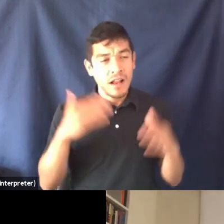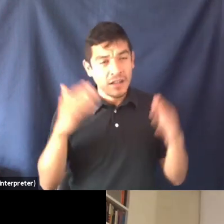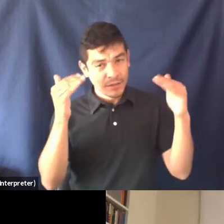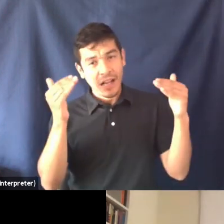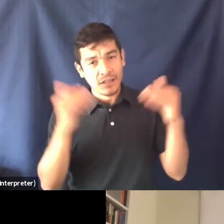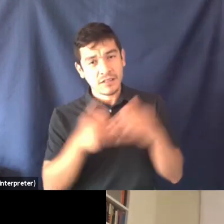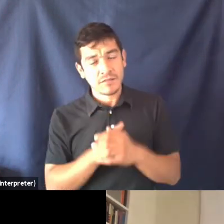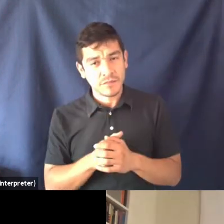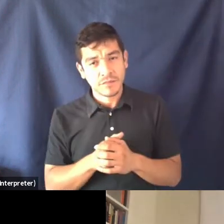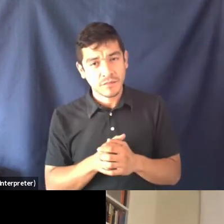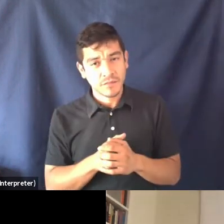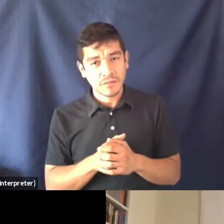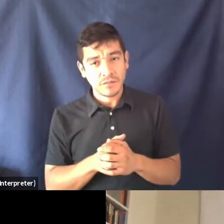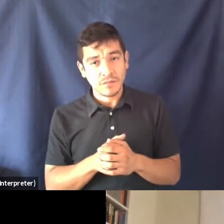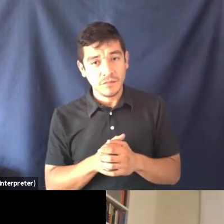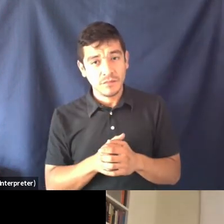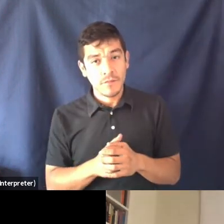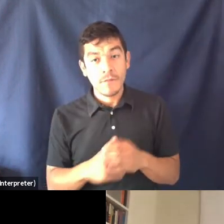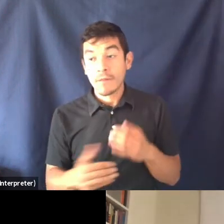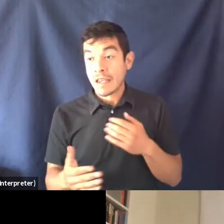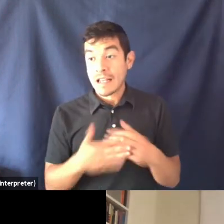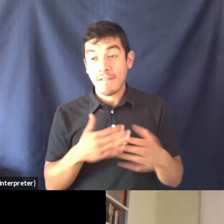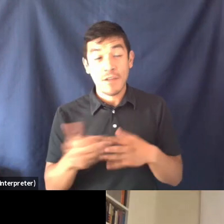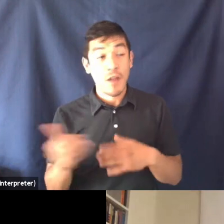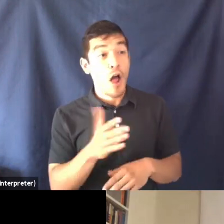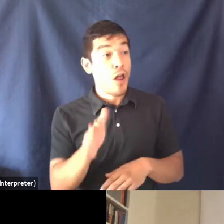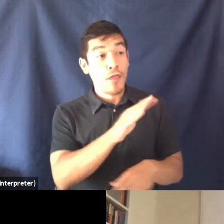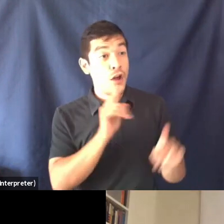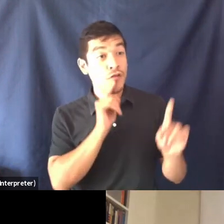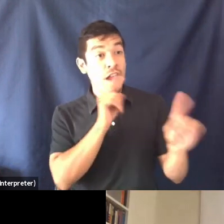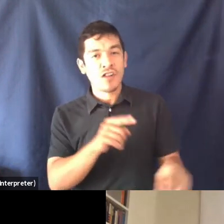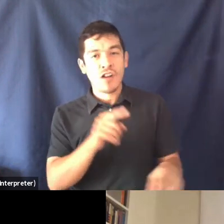even though all of these reactions are just virtual 'cause I have yet to see the film with a live audience.